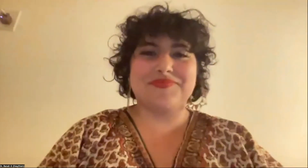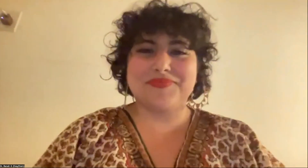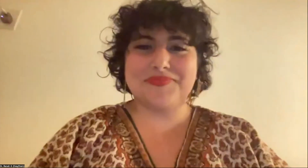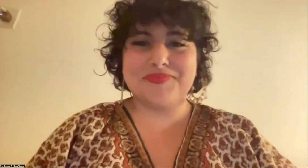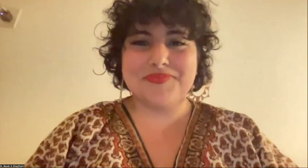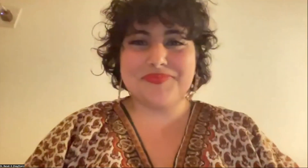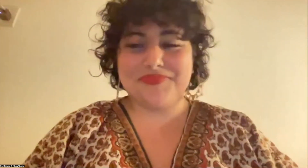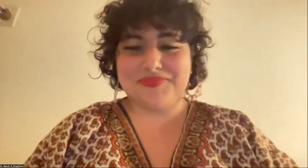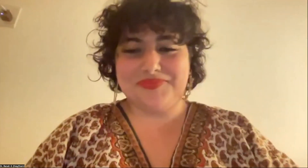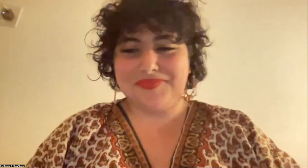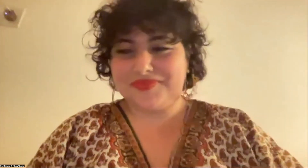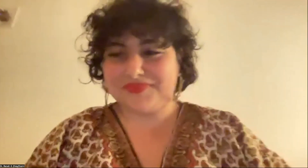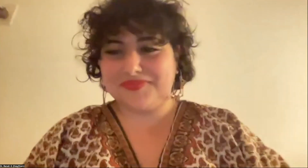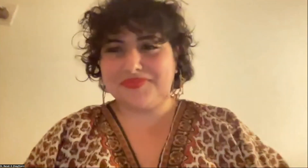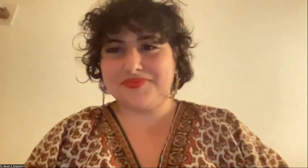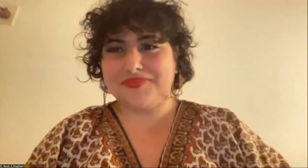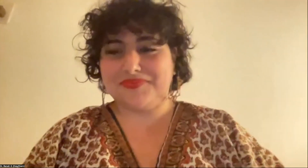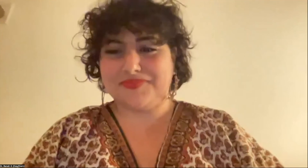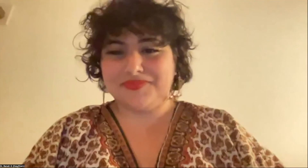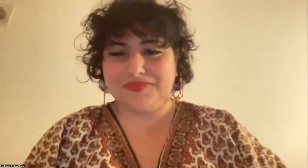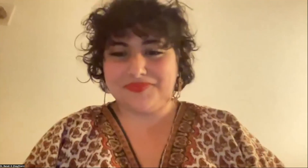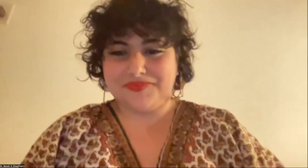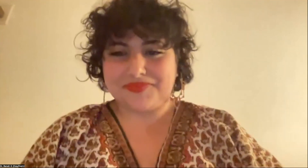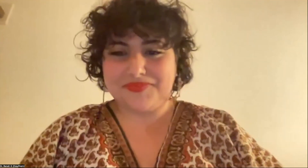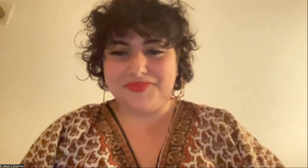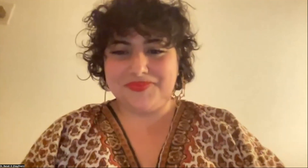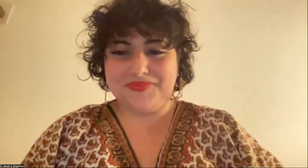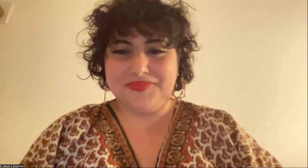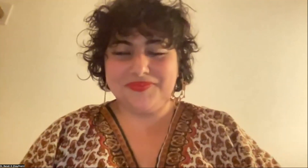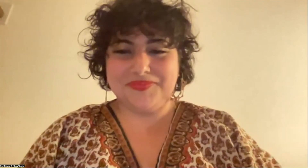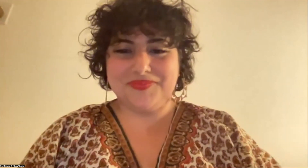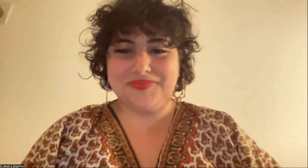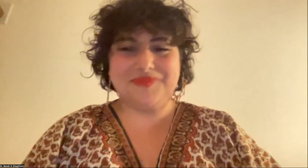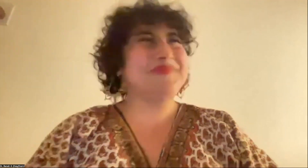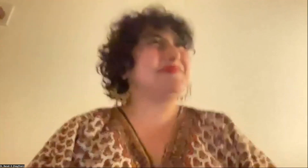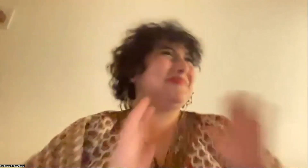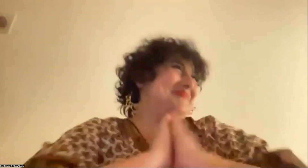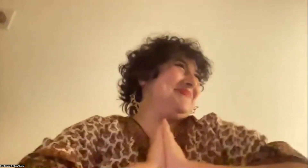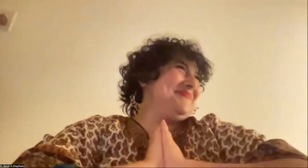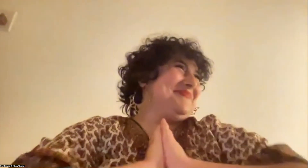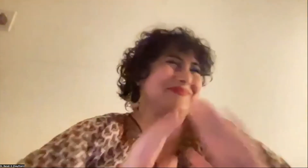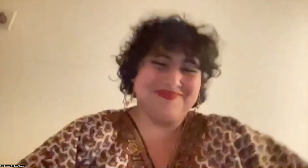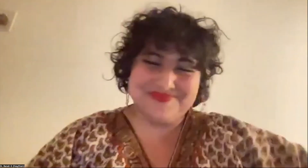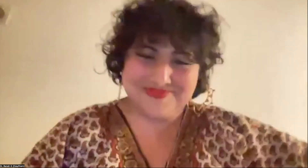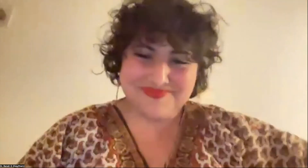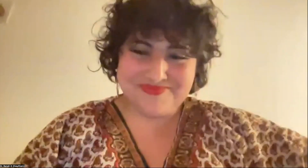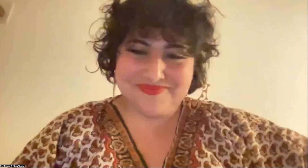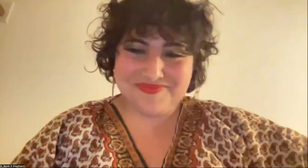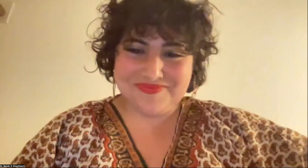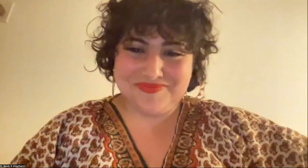Oh my goodness. Thank you for reading all of those. I'm still blown away by the third one.